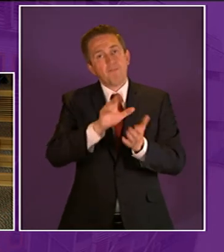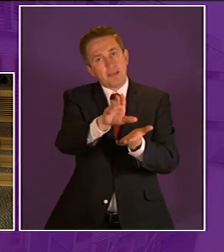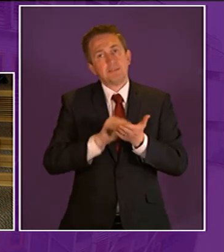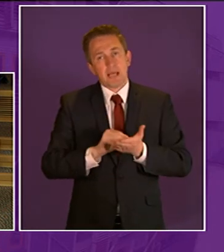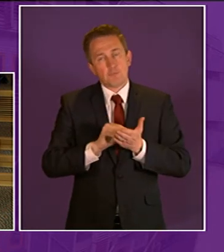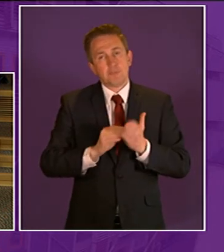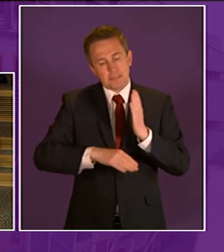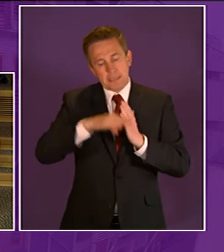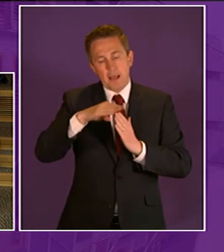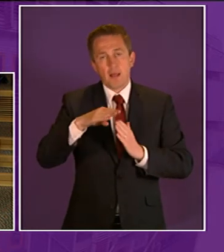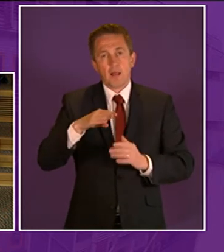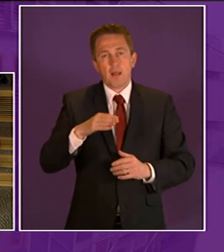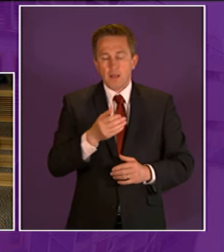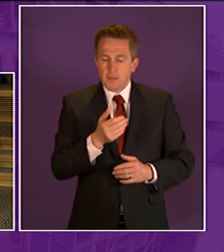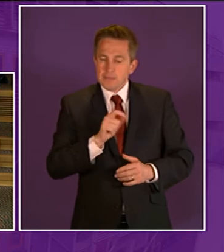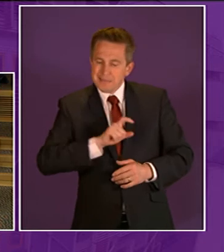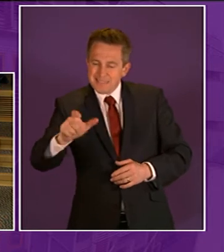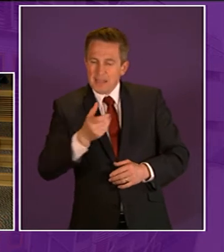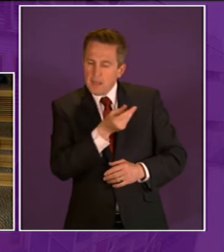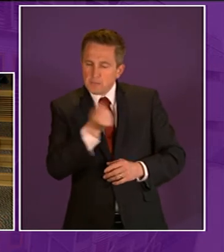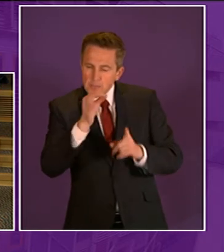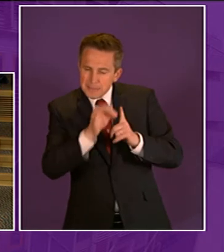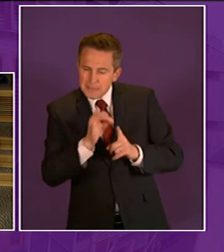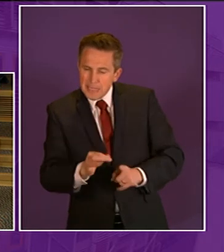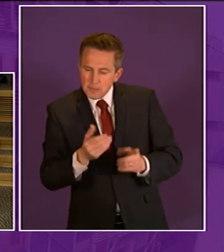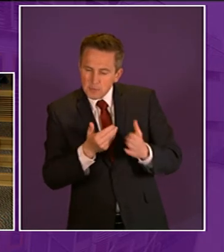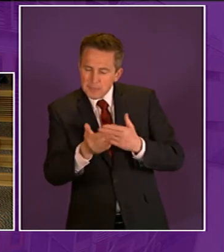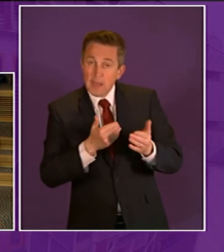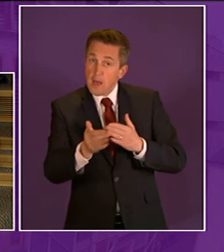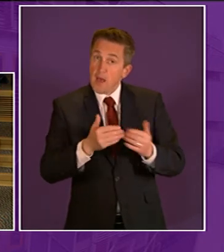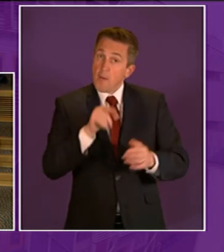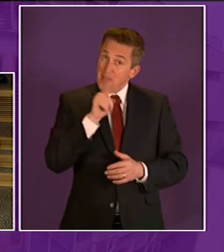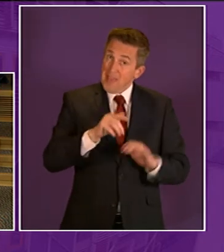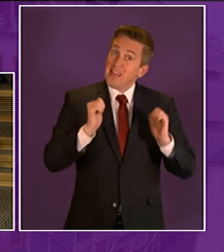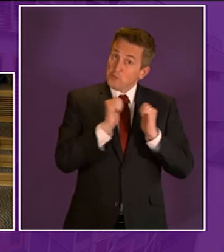£40,026 a year. While some details remain to be resolved, that part of the agreement has been in place for some time.